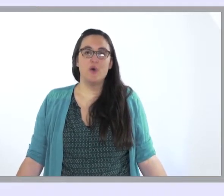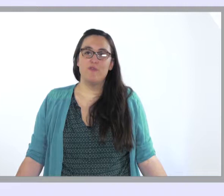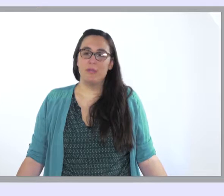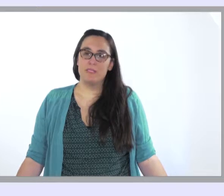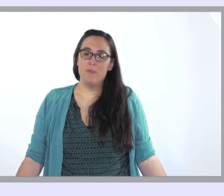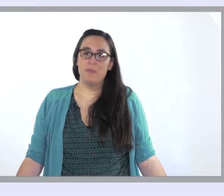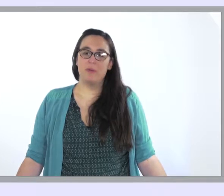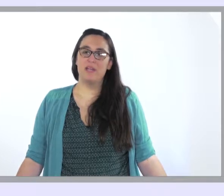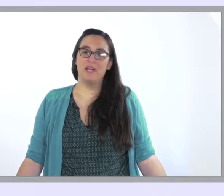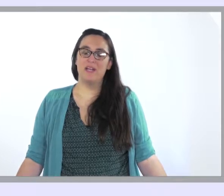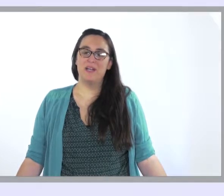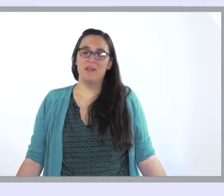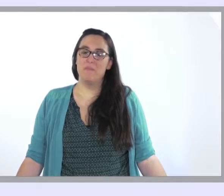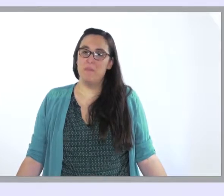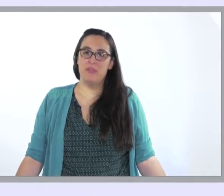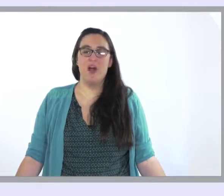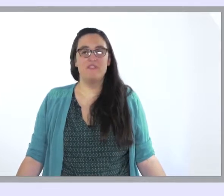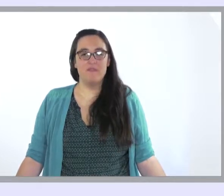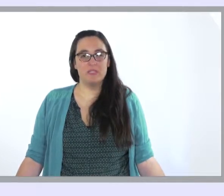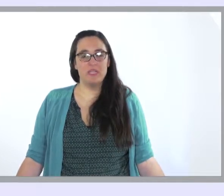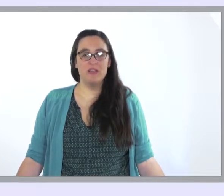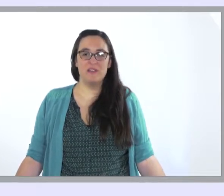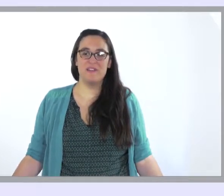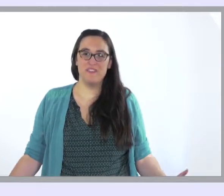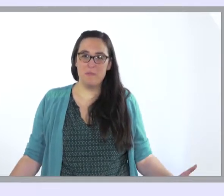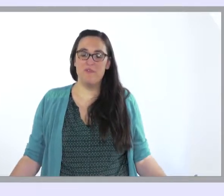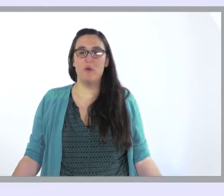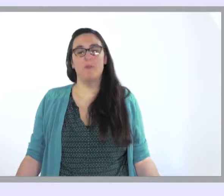So, for example, maybe you've never seen that before,